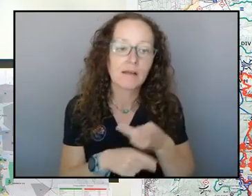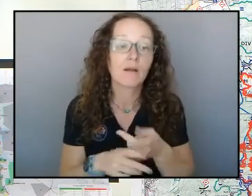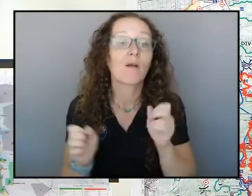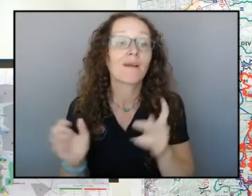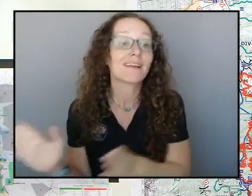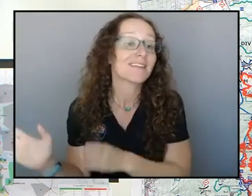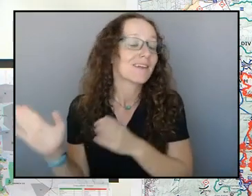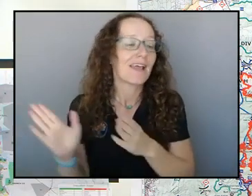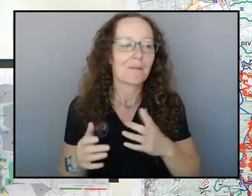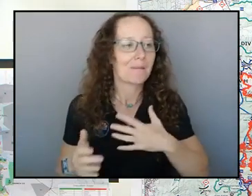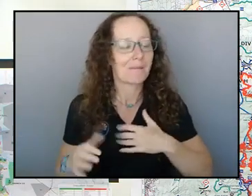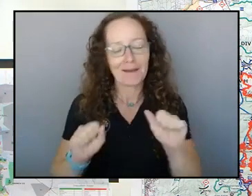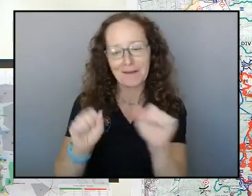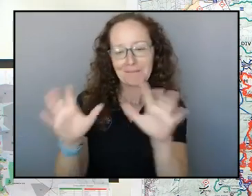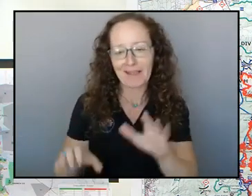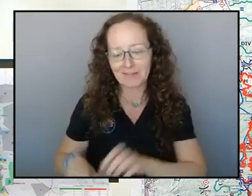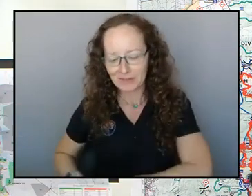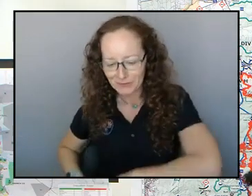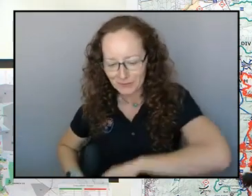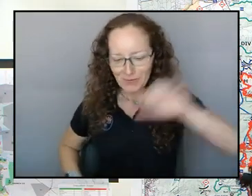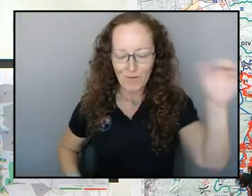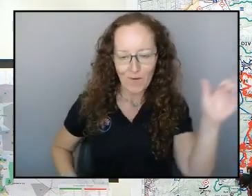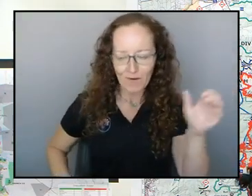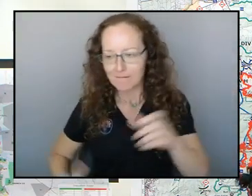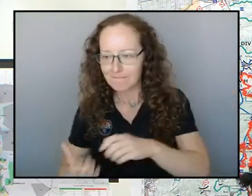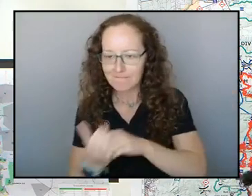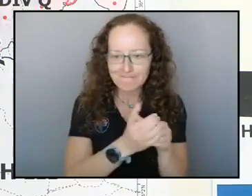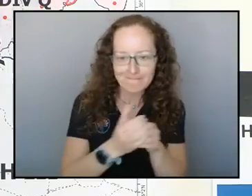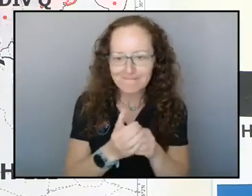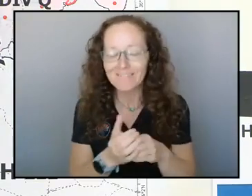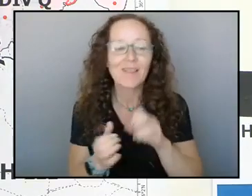going to be getting near record to record to temperatures